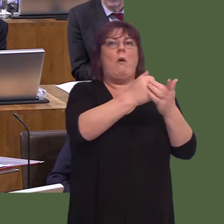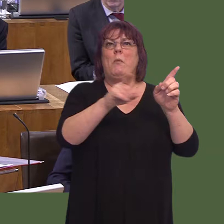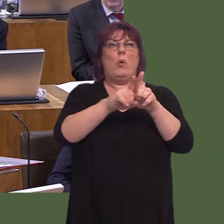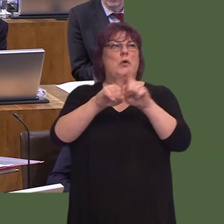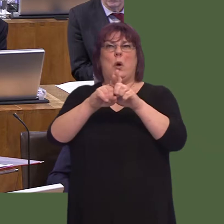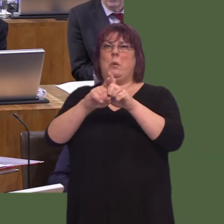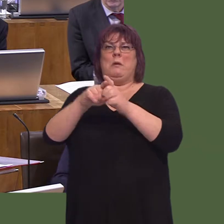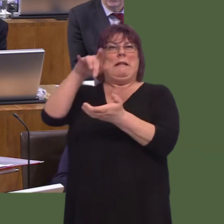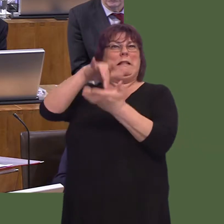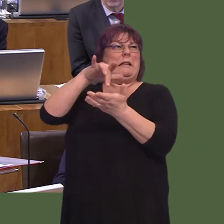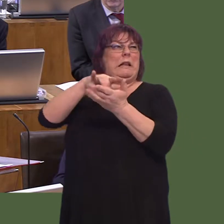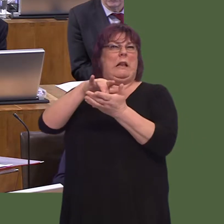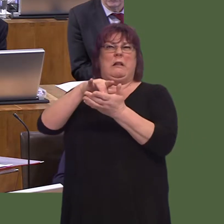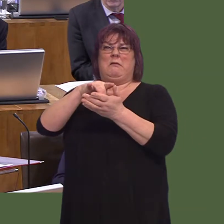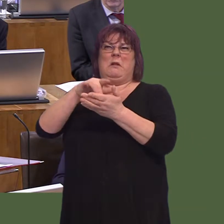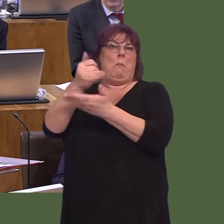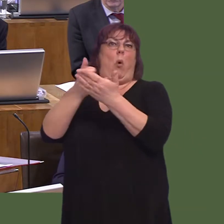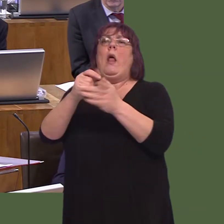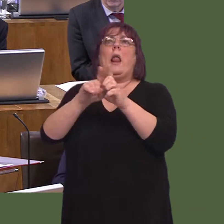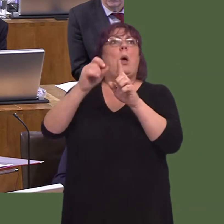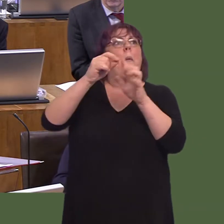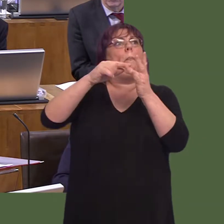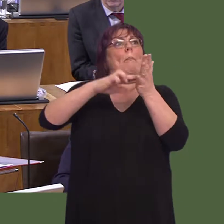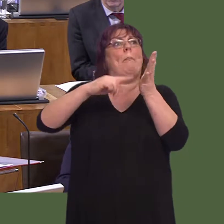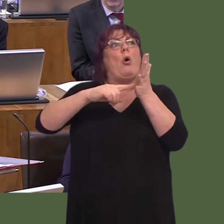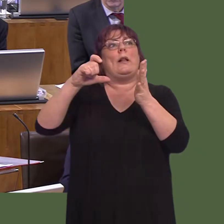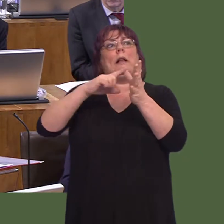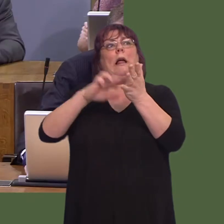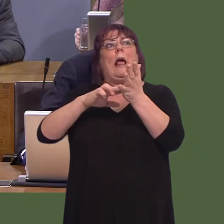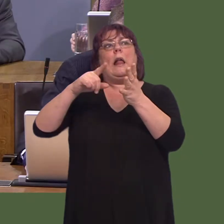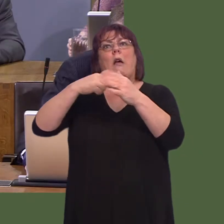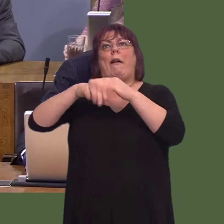For example, people complain to meóI don't know as I don't live thereóabout the Pontcanna area.